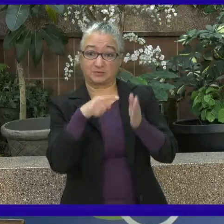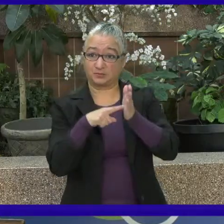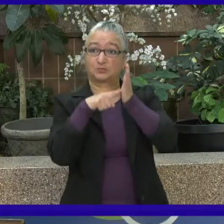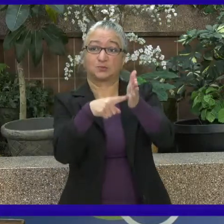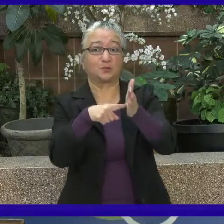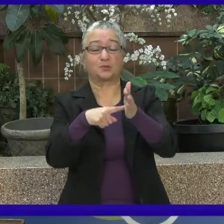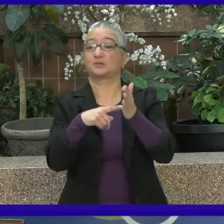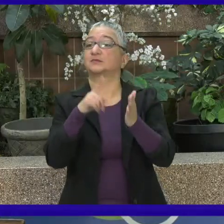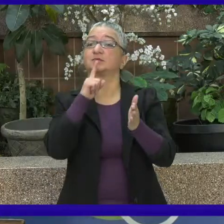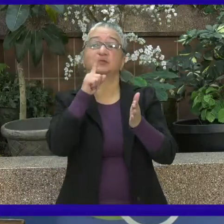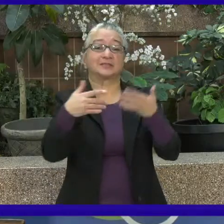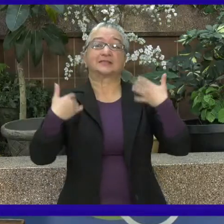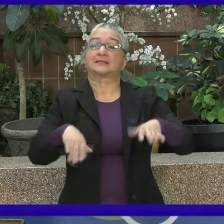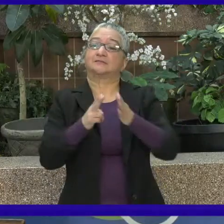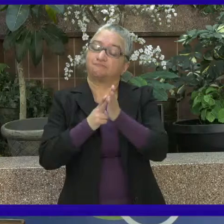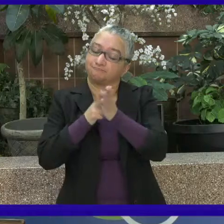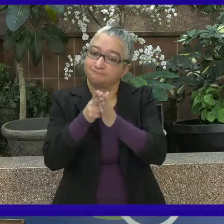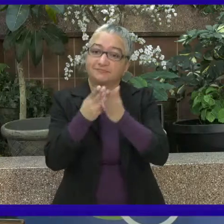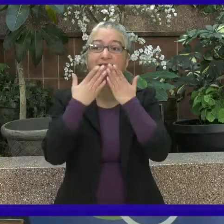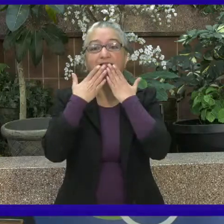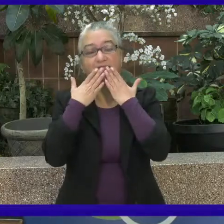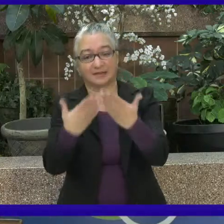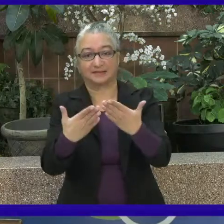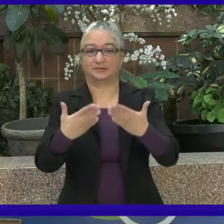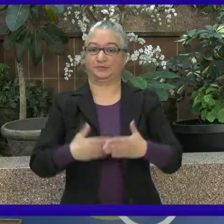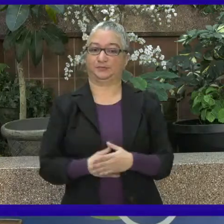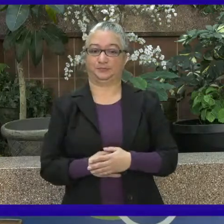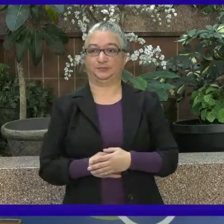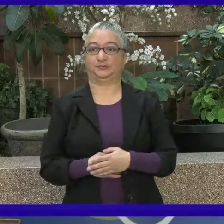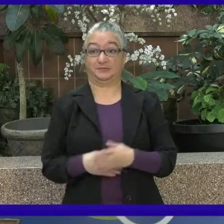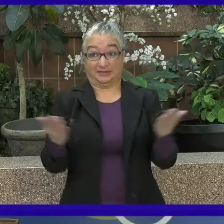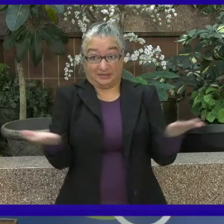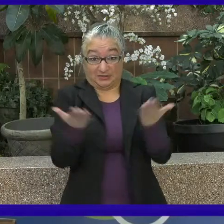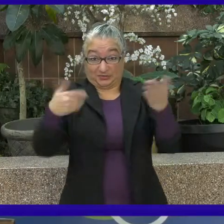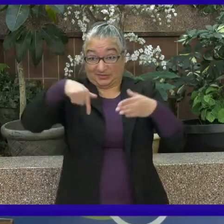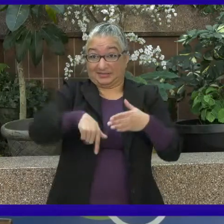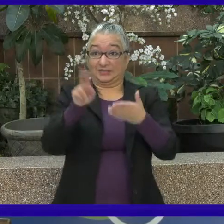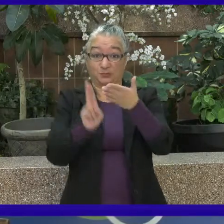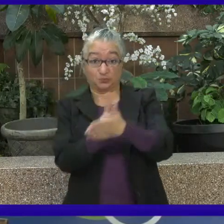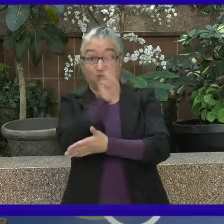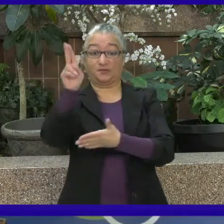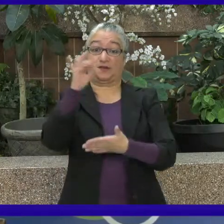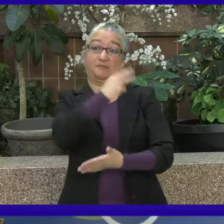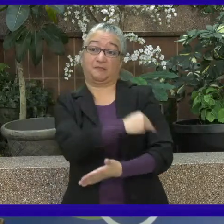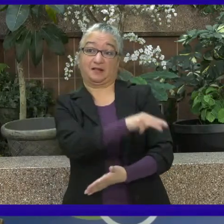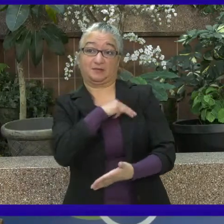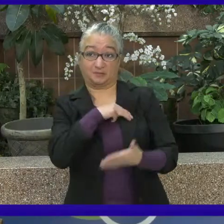and while so many graduates of our university are working on the front lines they are many others